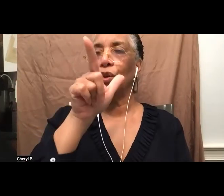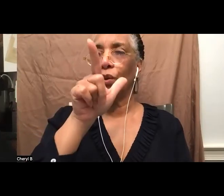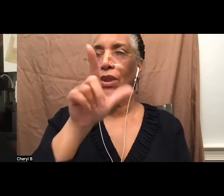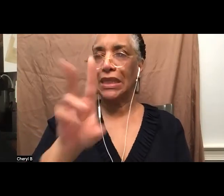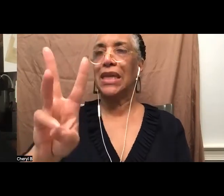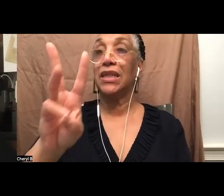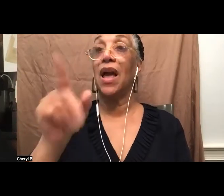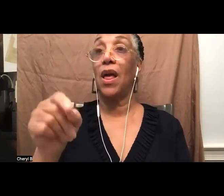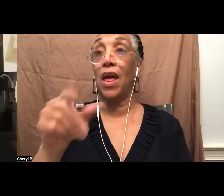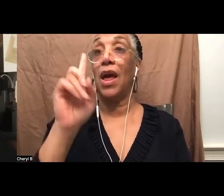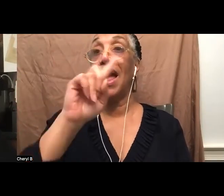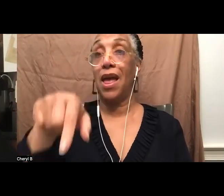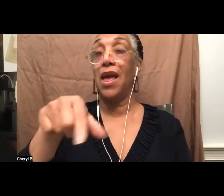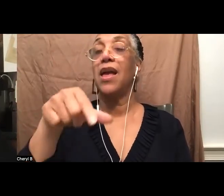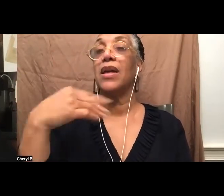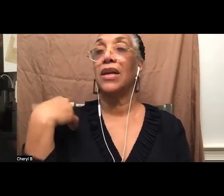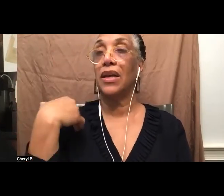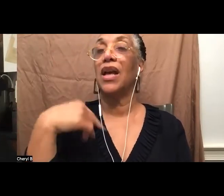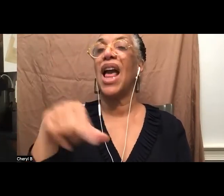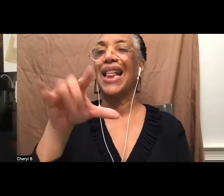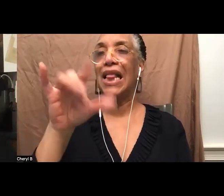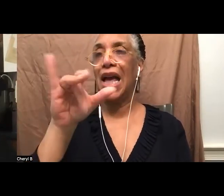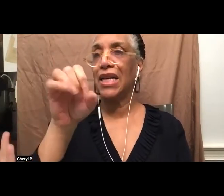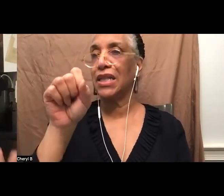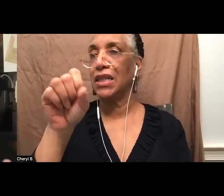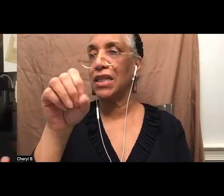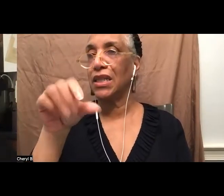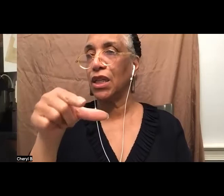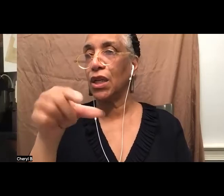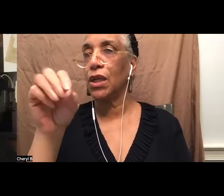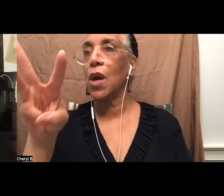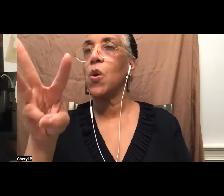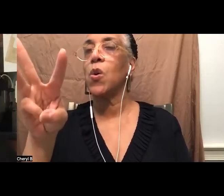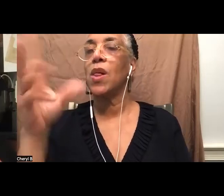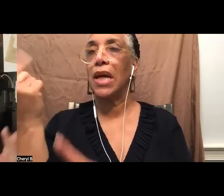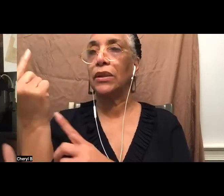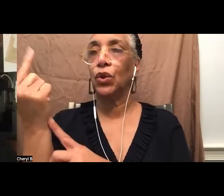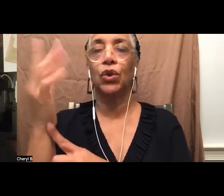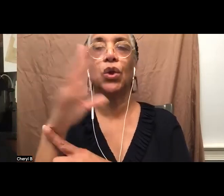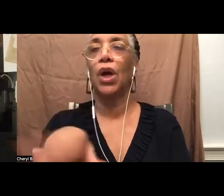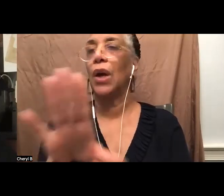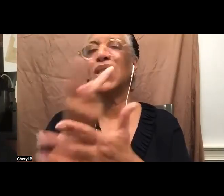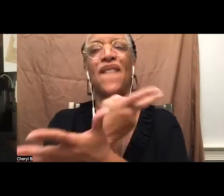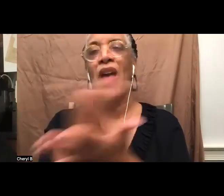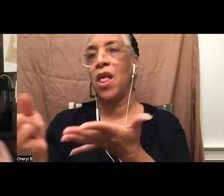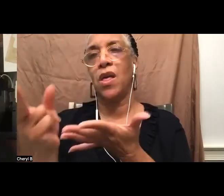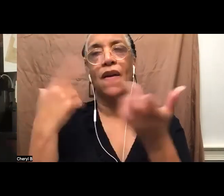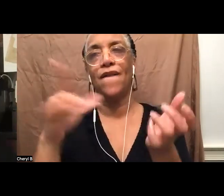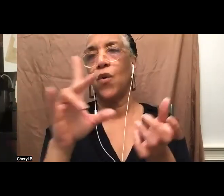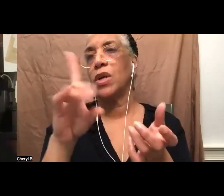COP26 was an utter failure for climate, the global South, Indigenous and disabled people and so many more